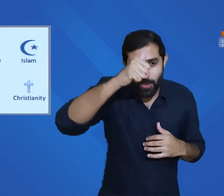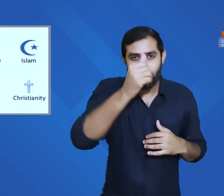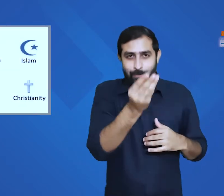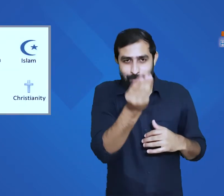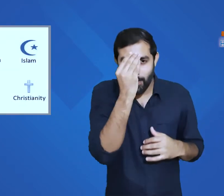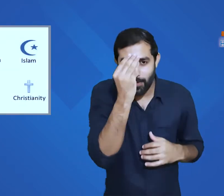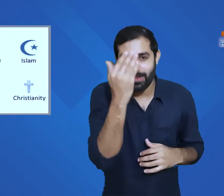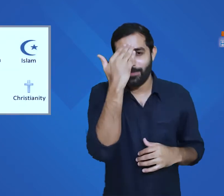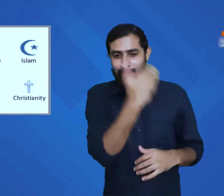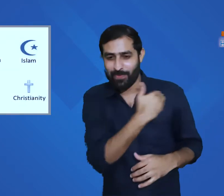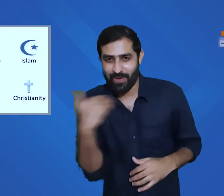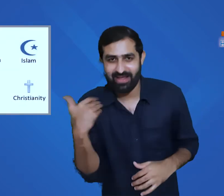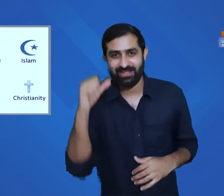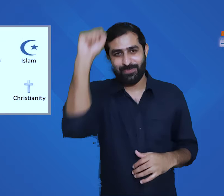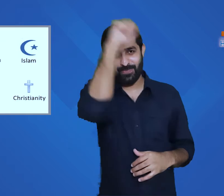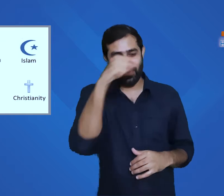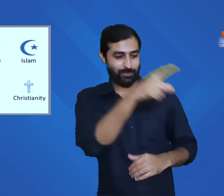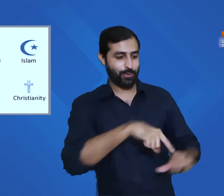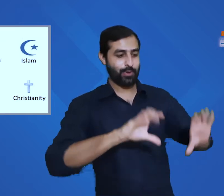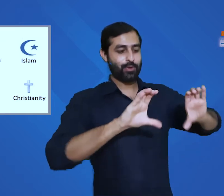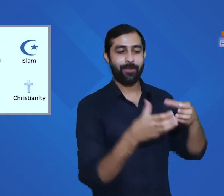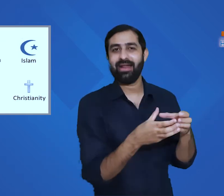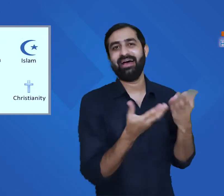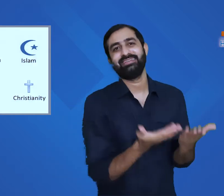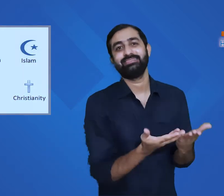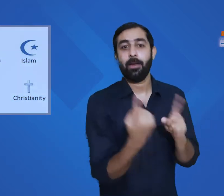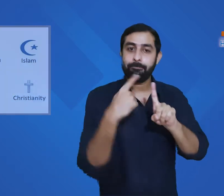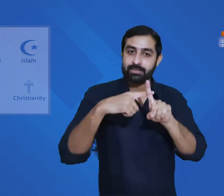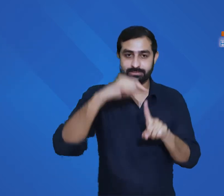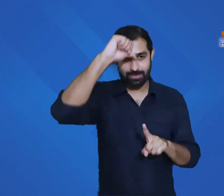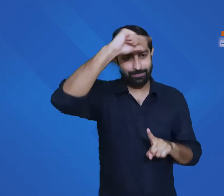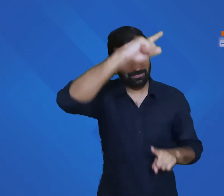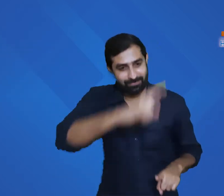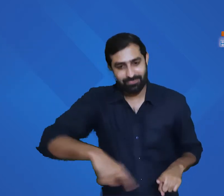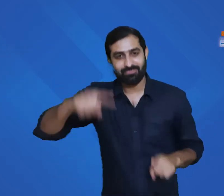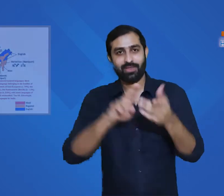and religion which is followed by an individual and a community. It also includes language.